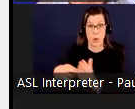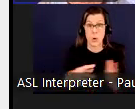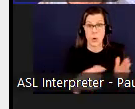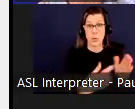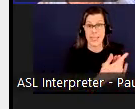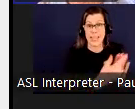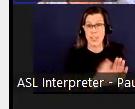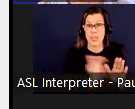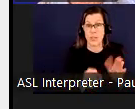And thank you.